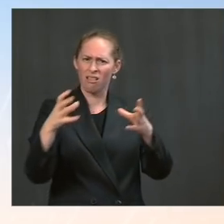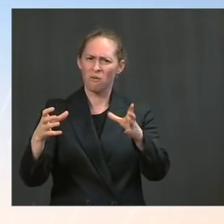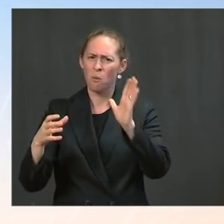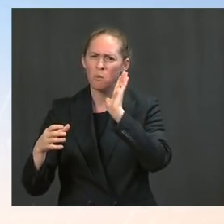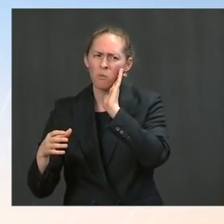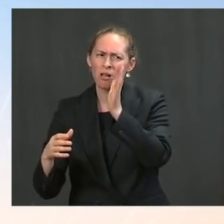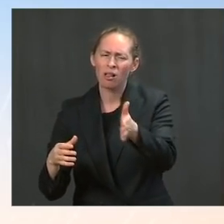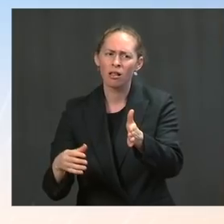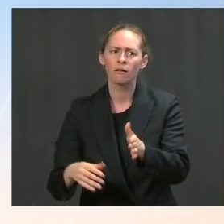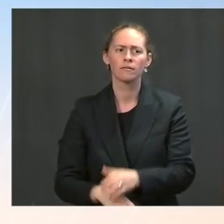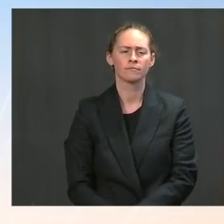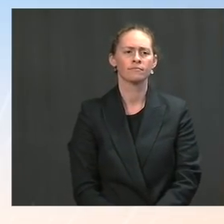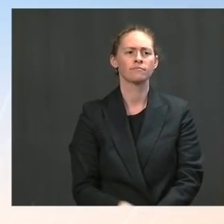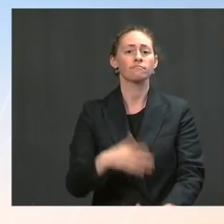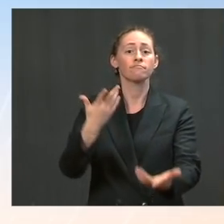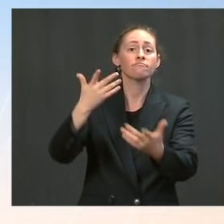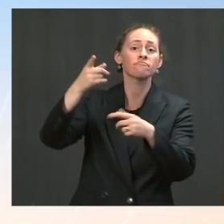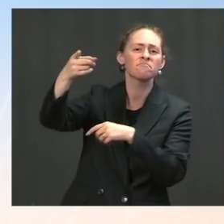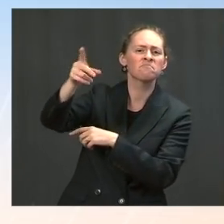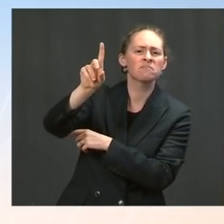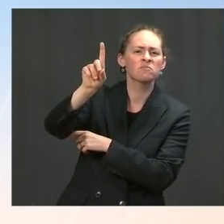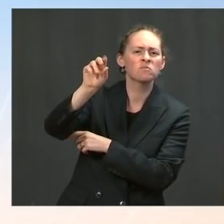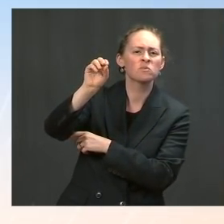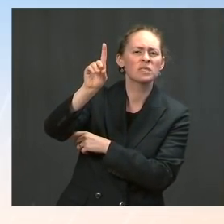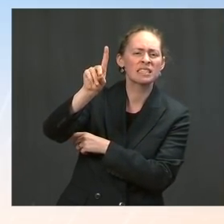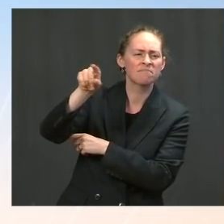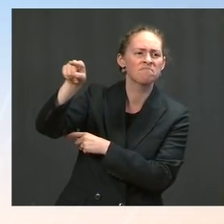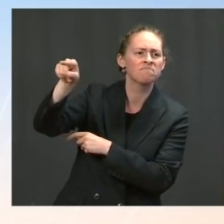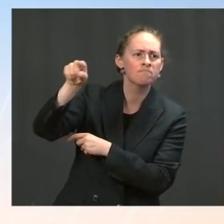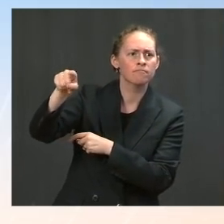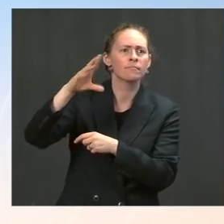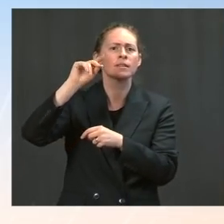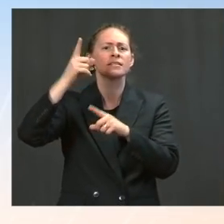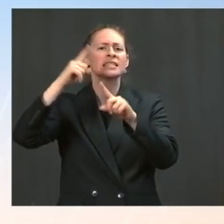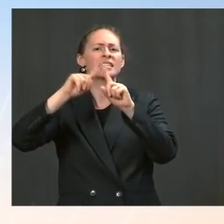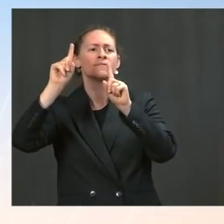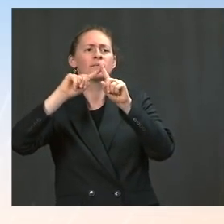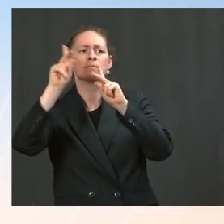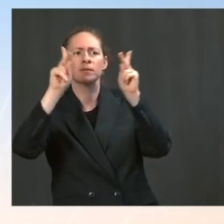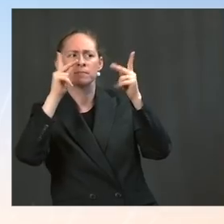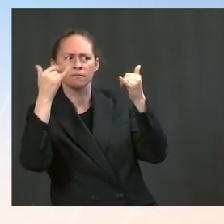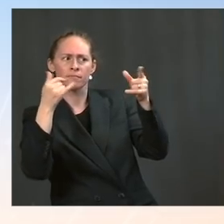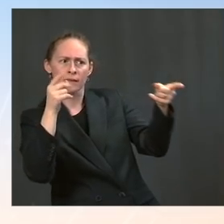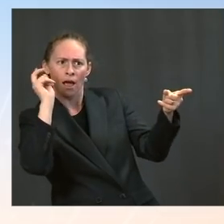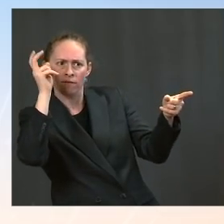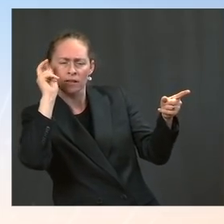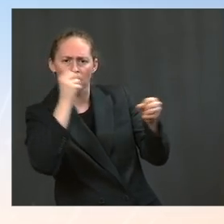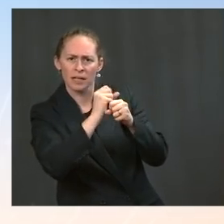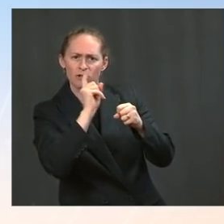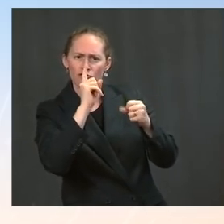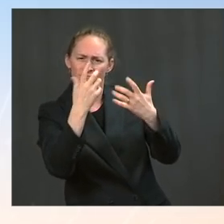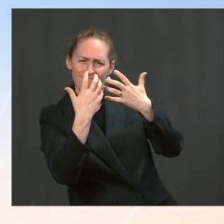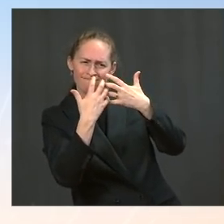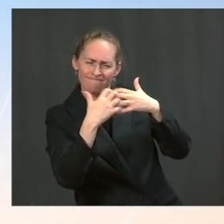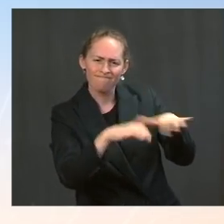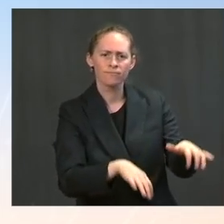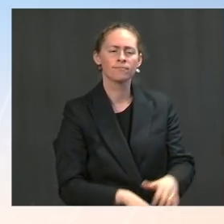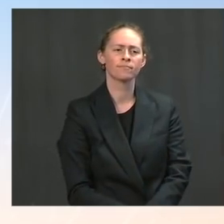and diplomatic apparatus in Afghanistan and around the world to implement this. But we've also committed to continuing this process